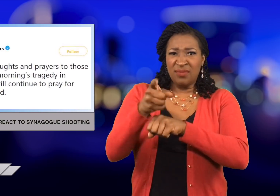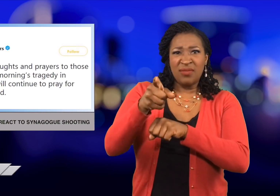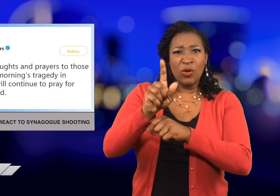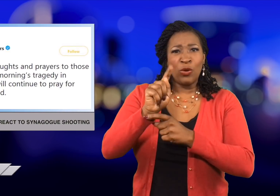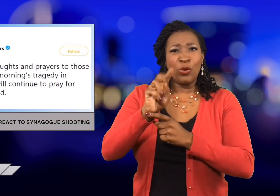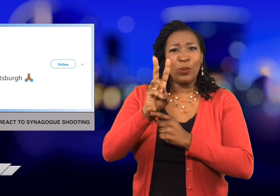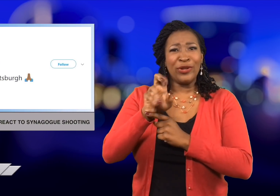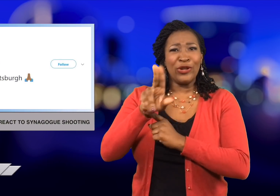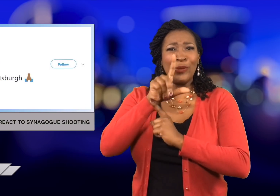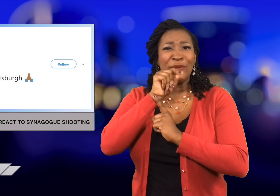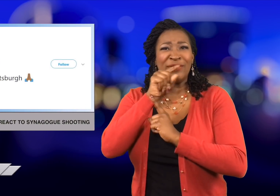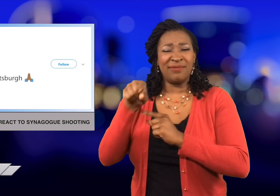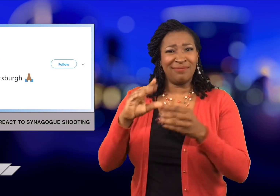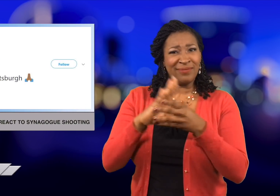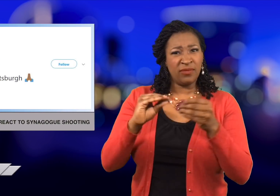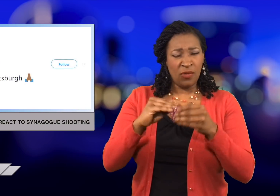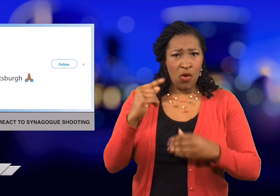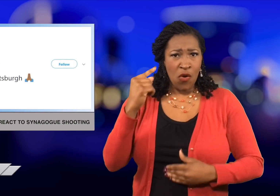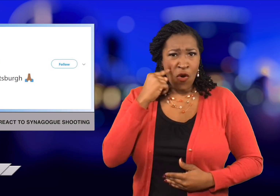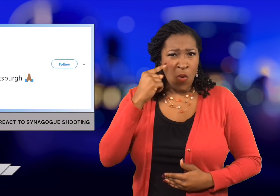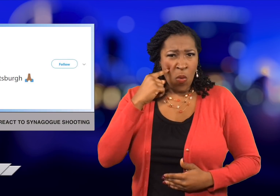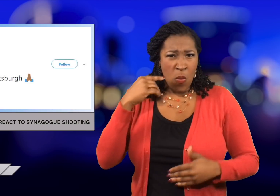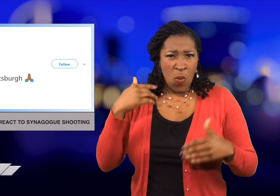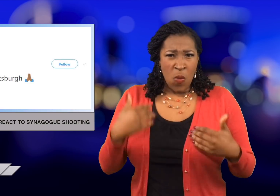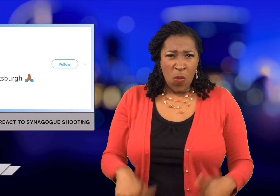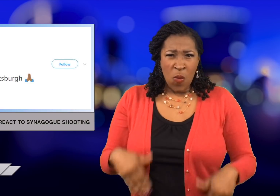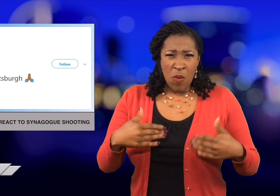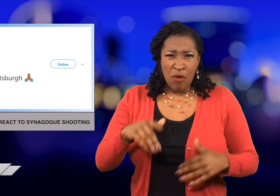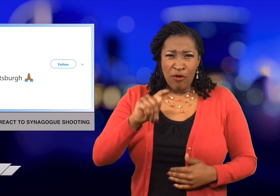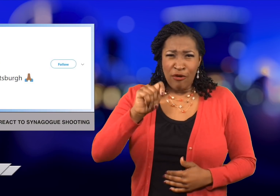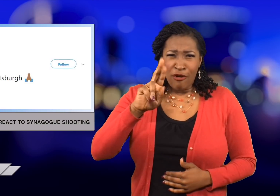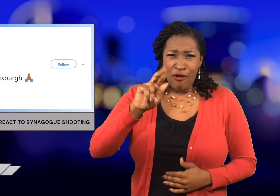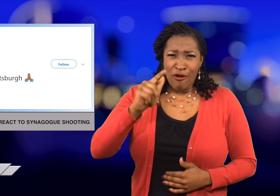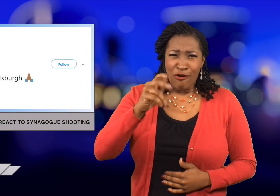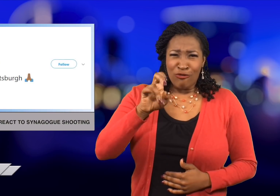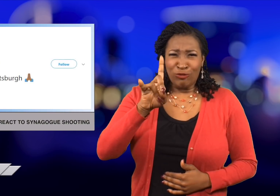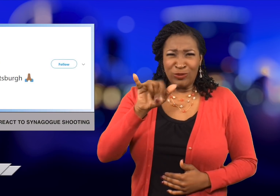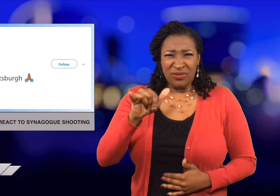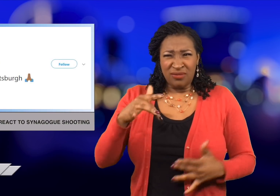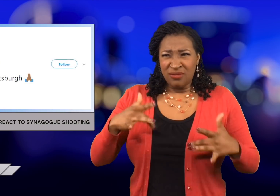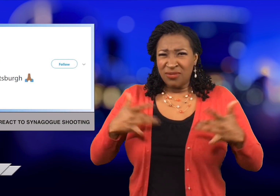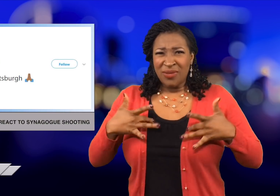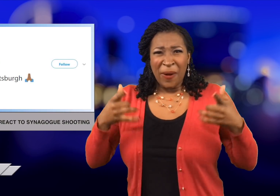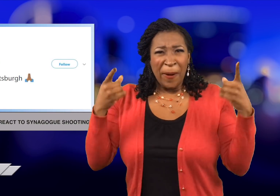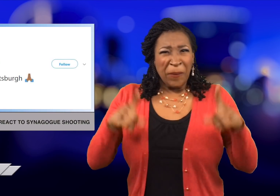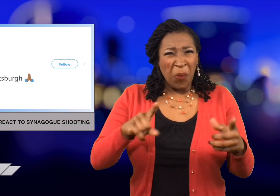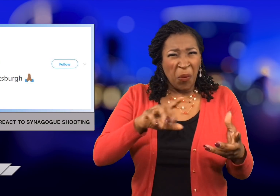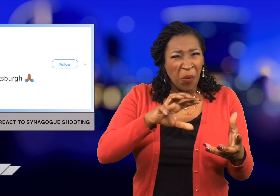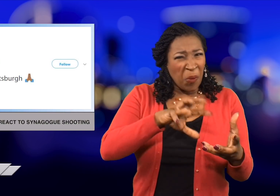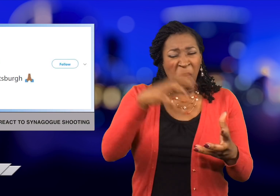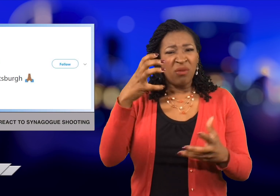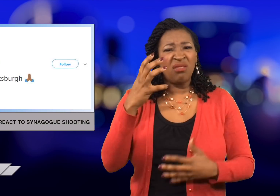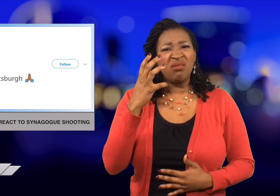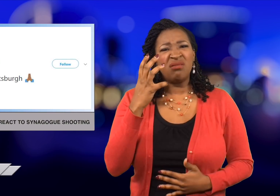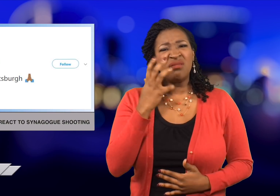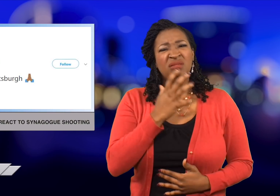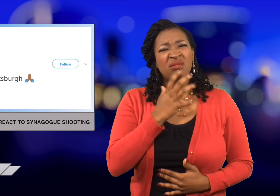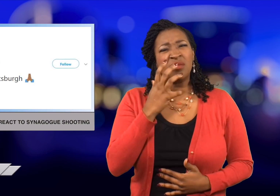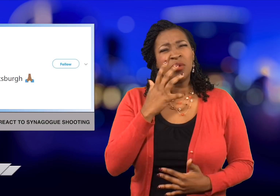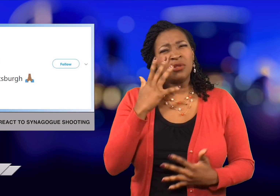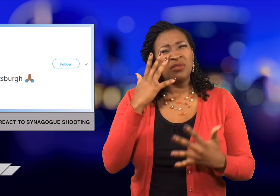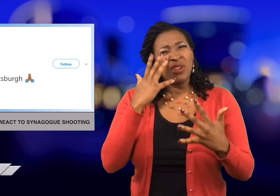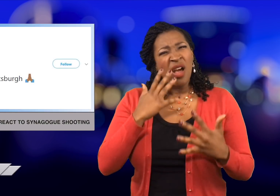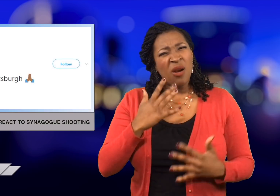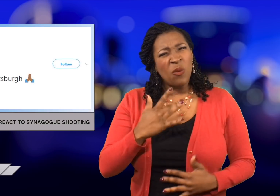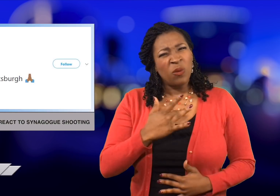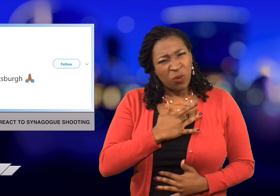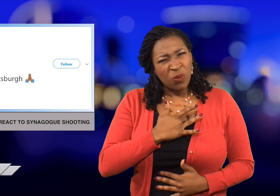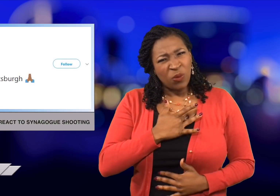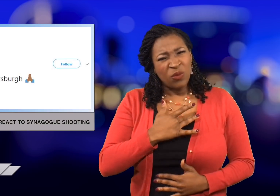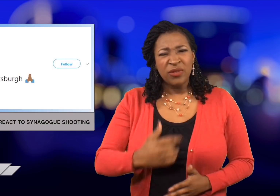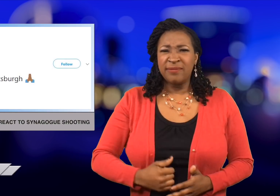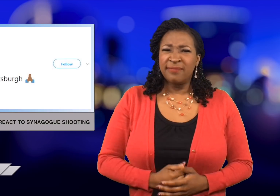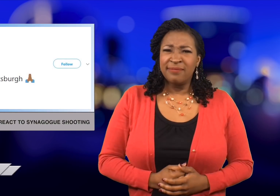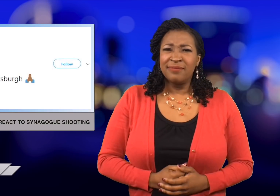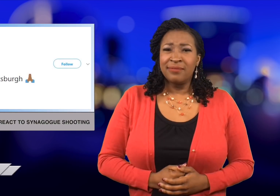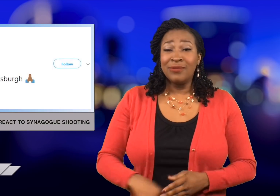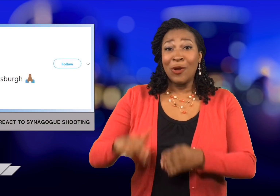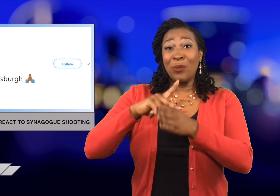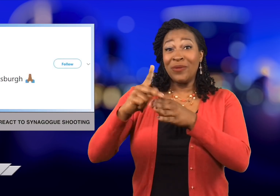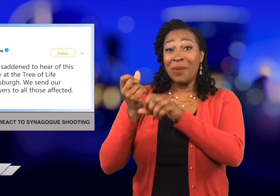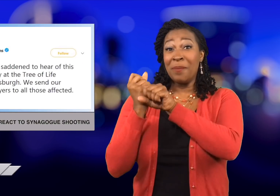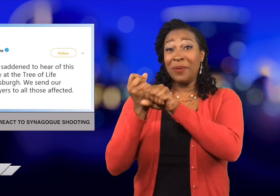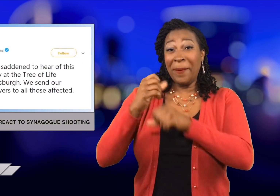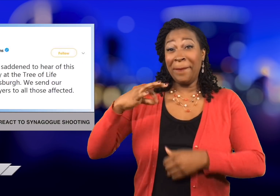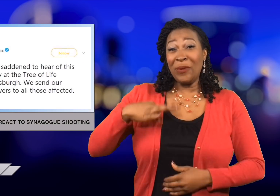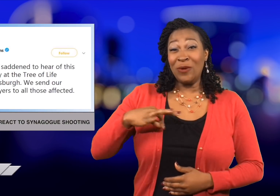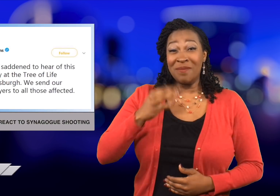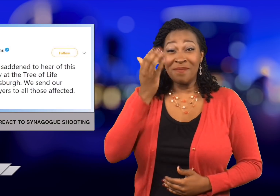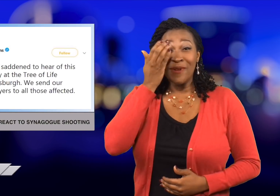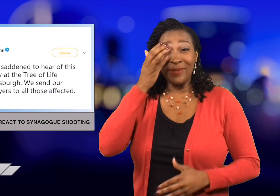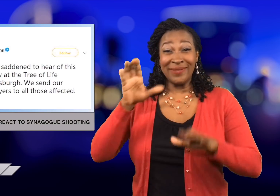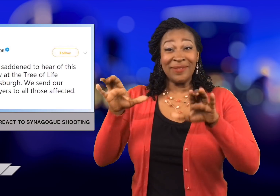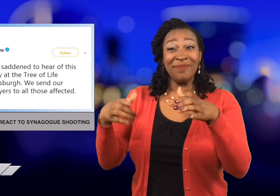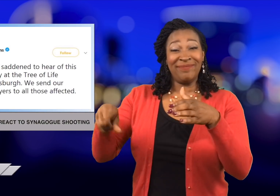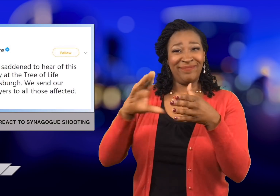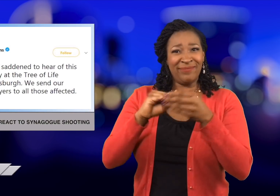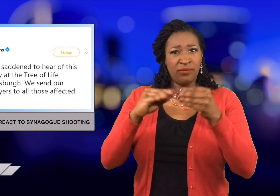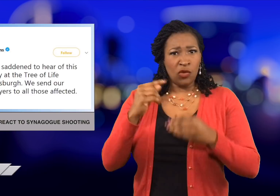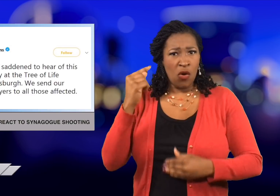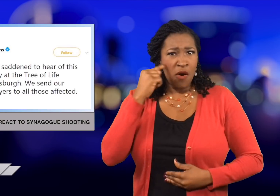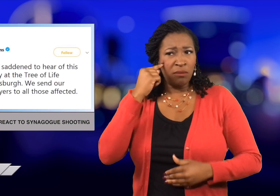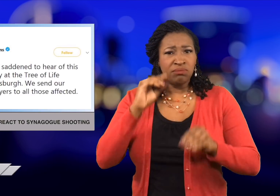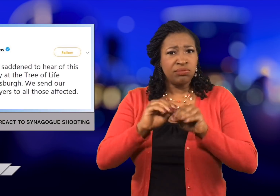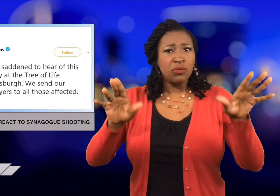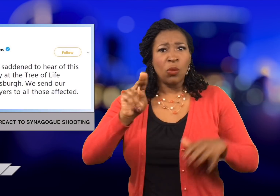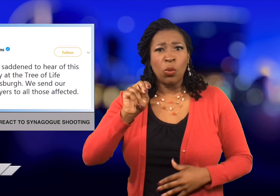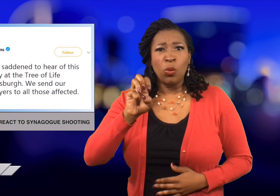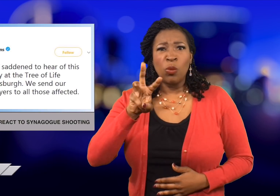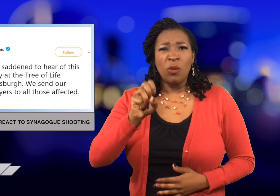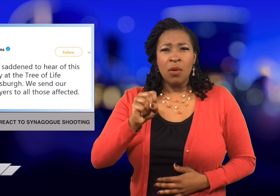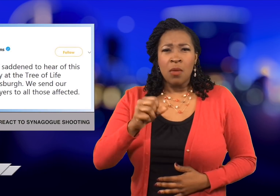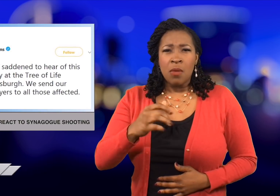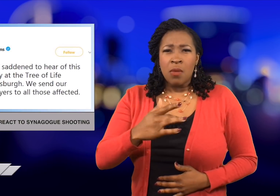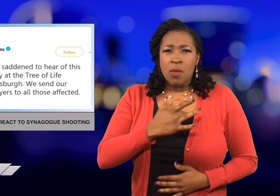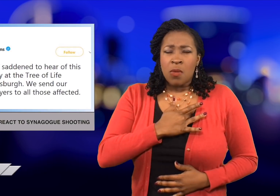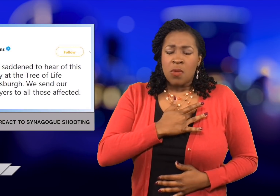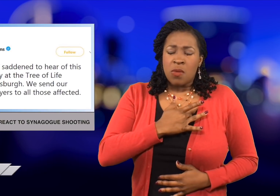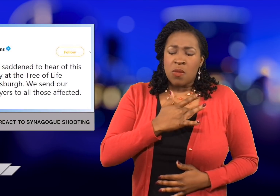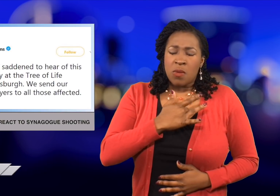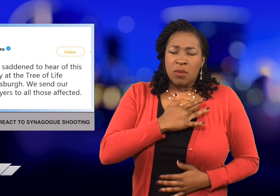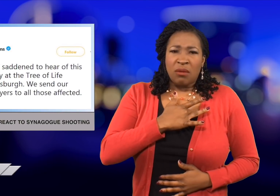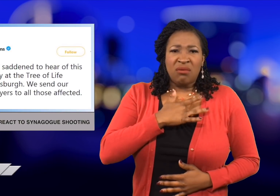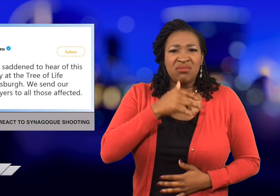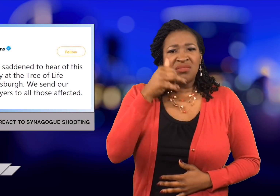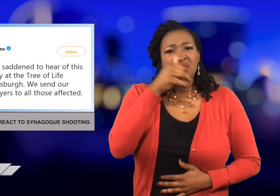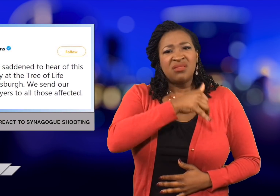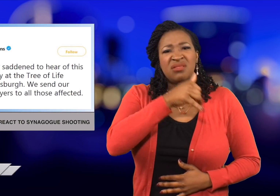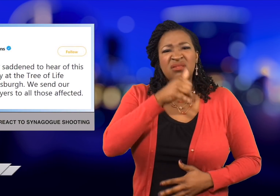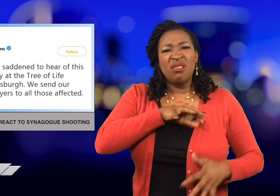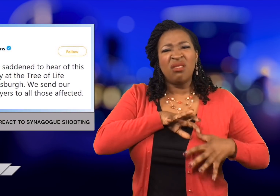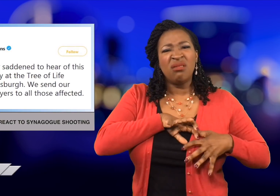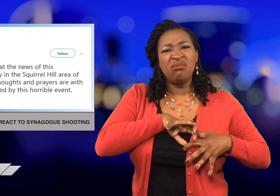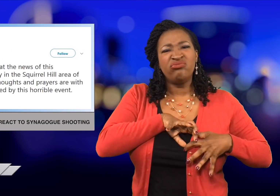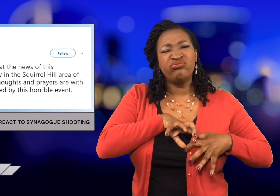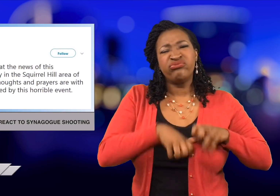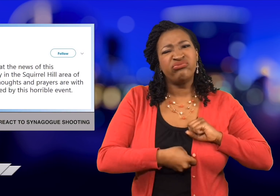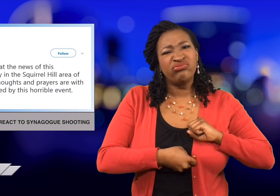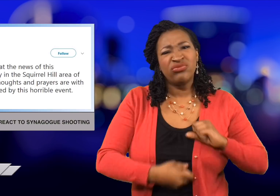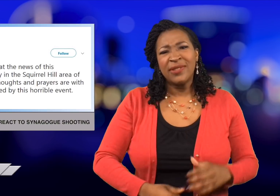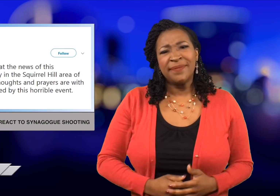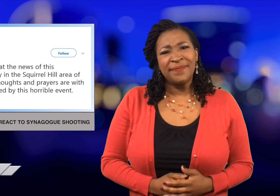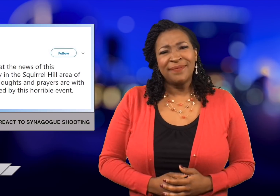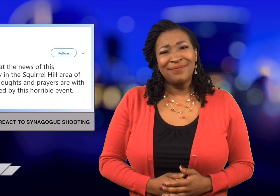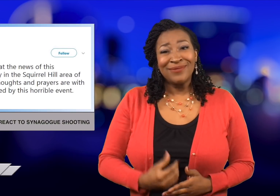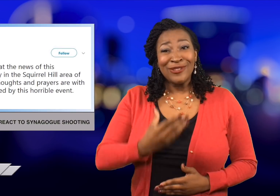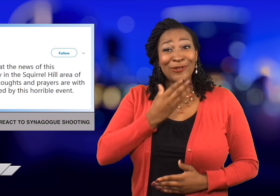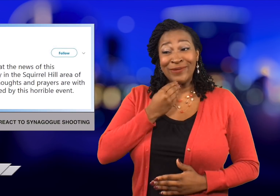Baseball's Pittsburgh Pirates said their hearts broke at the news.